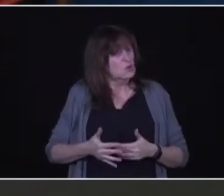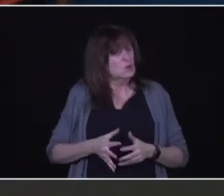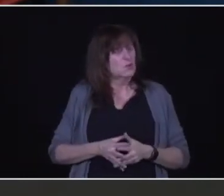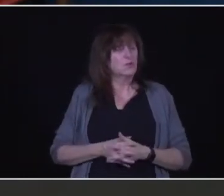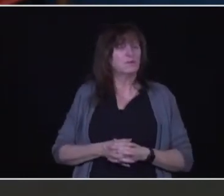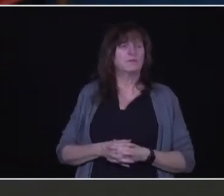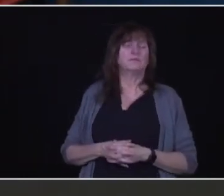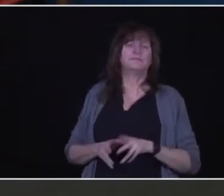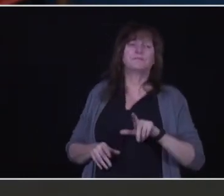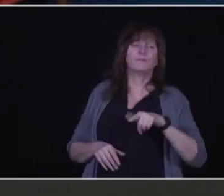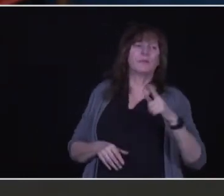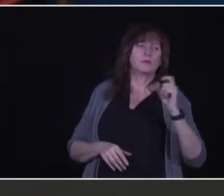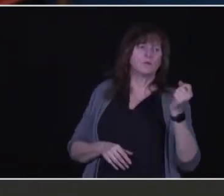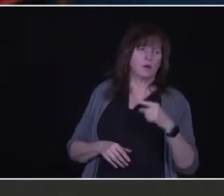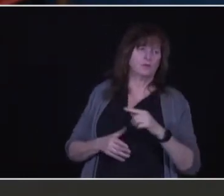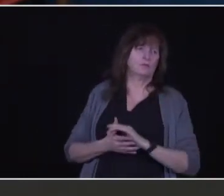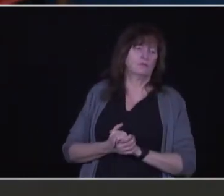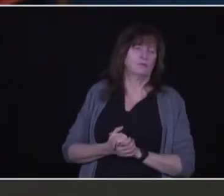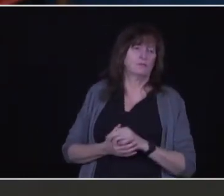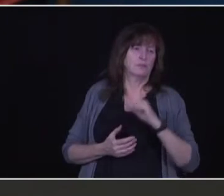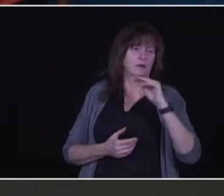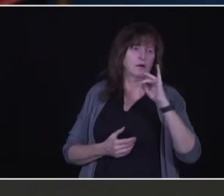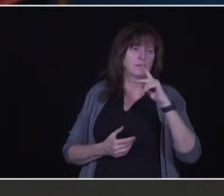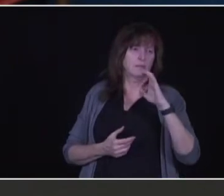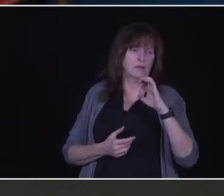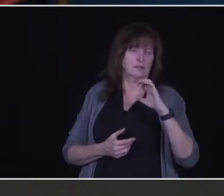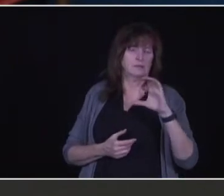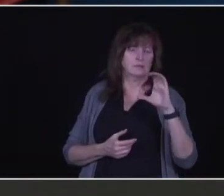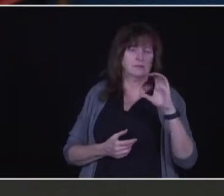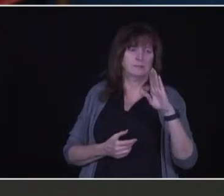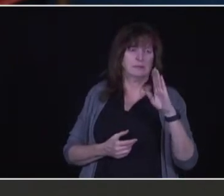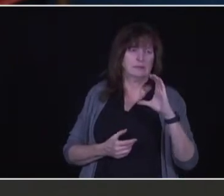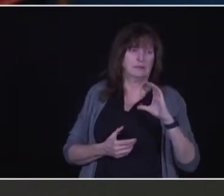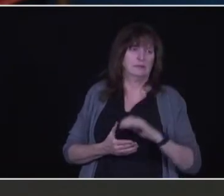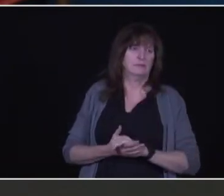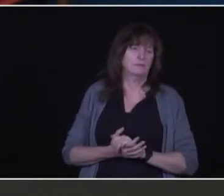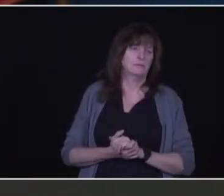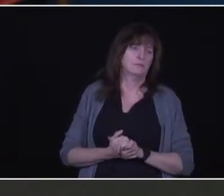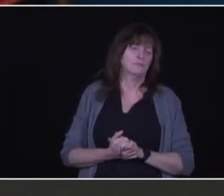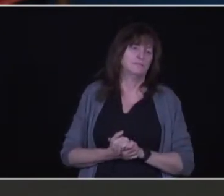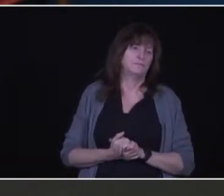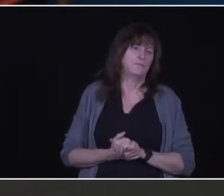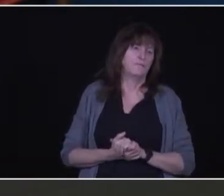From Mike at CBC news, go ahead. Hi Premier, t eh re government document that says that